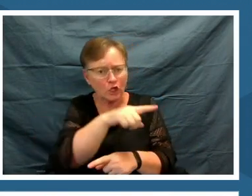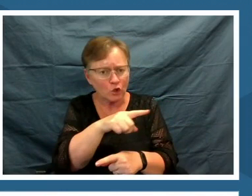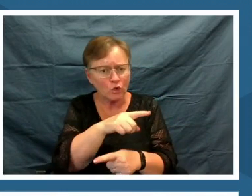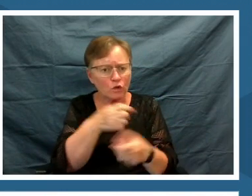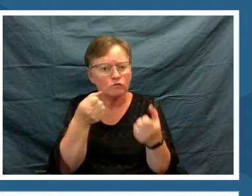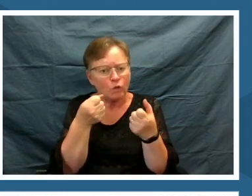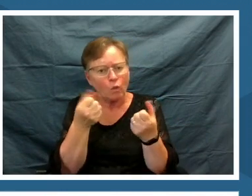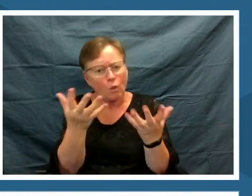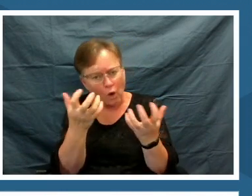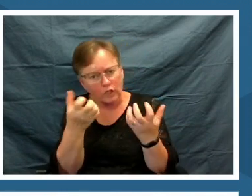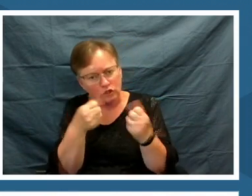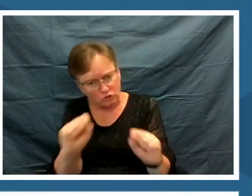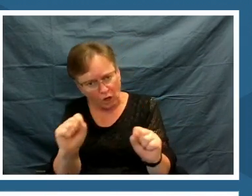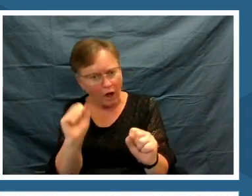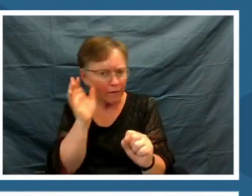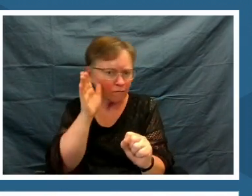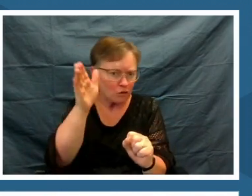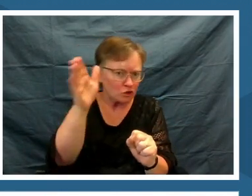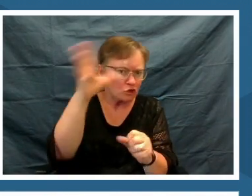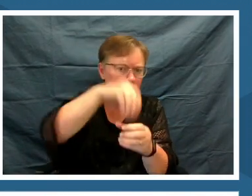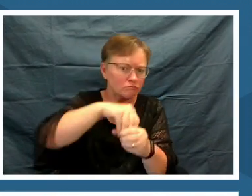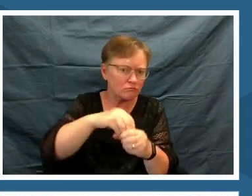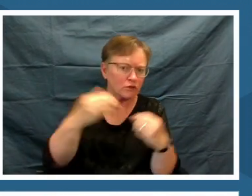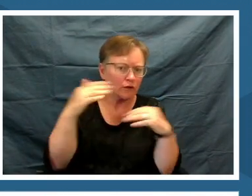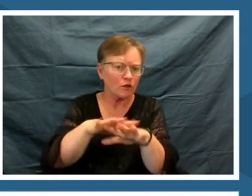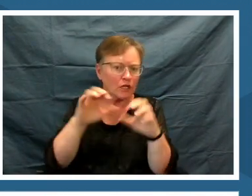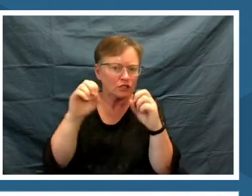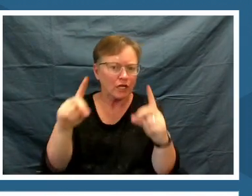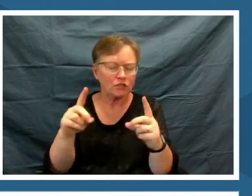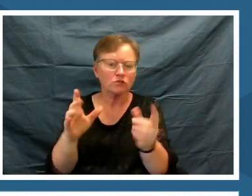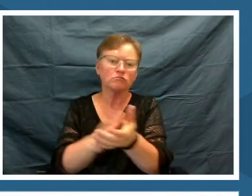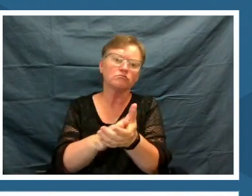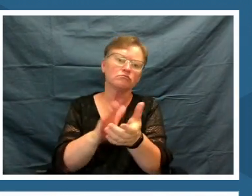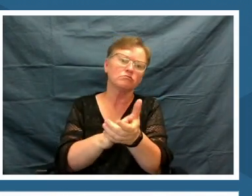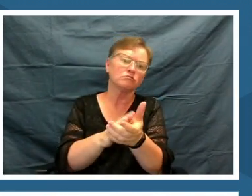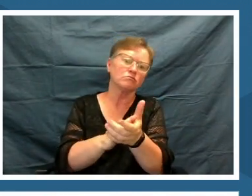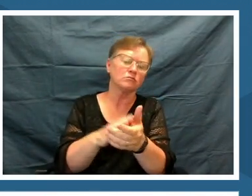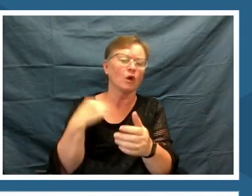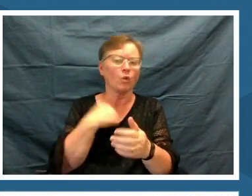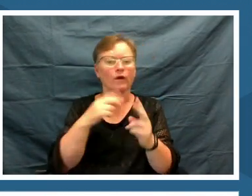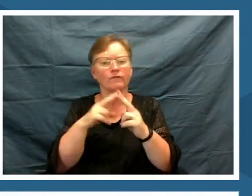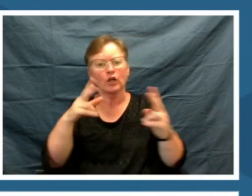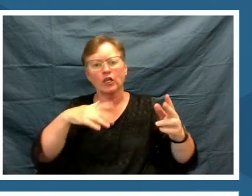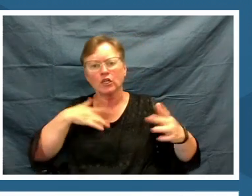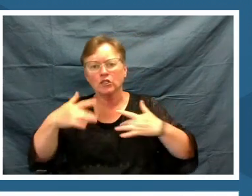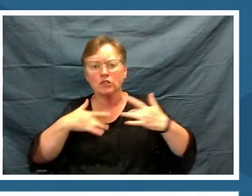are really um encouraged by